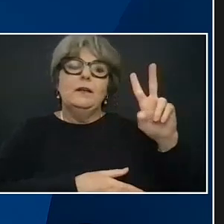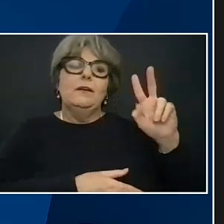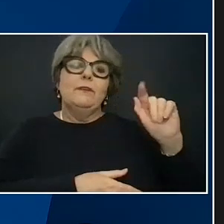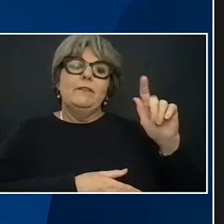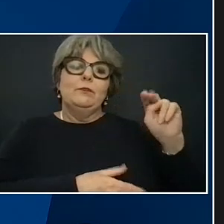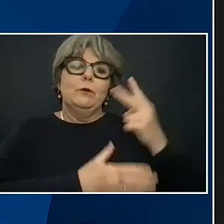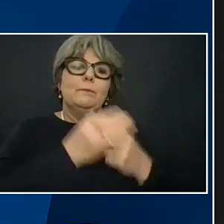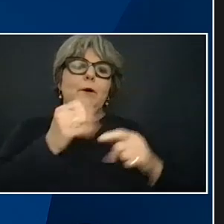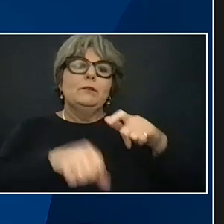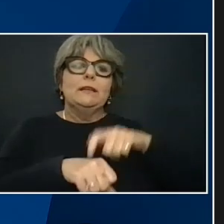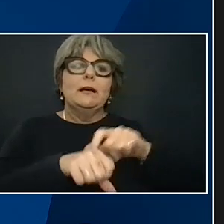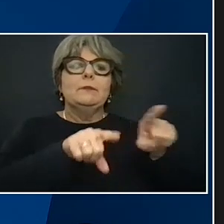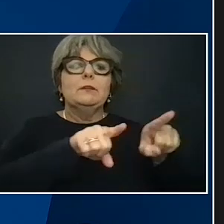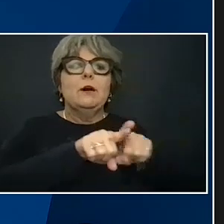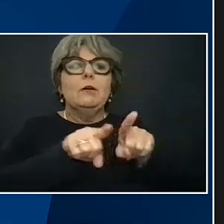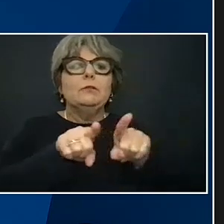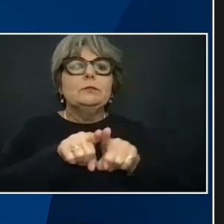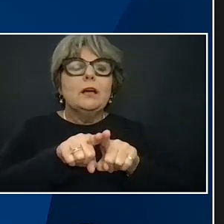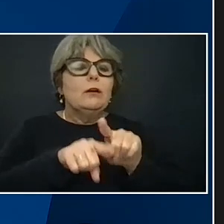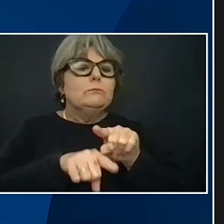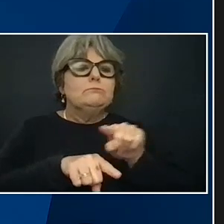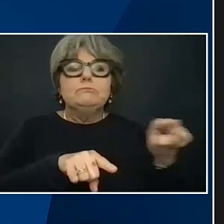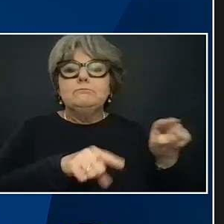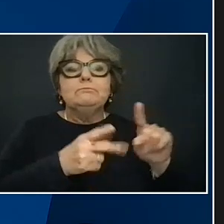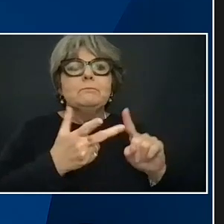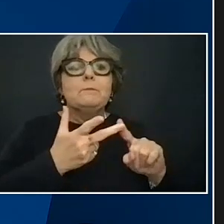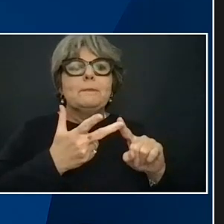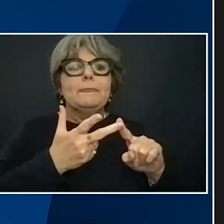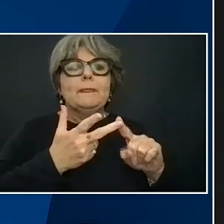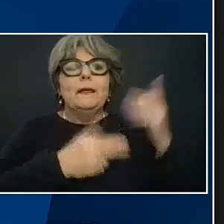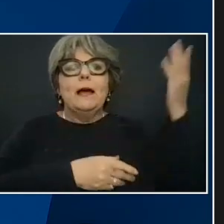also advanced achiever both times. And I'm speaking on behalf of the school,